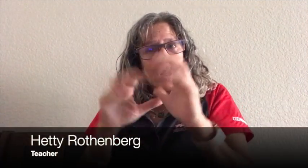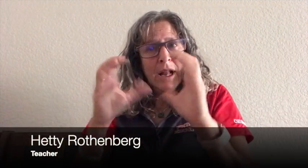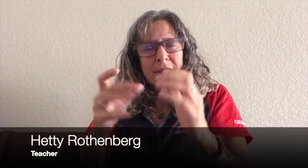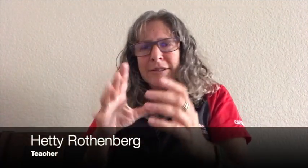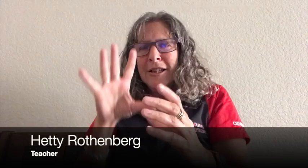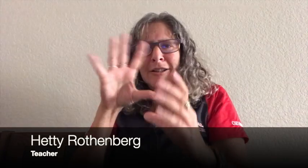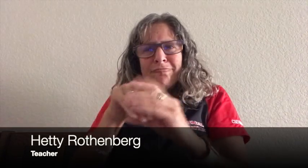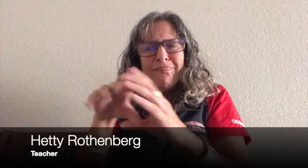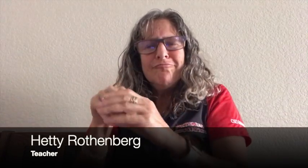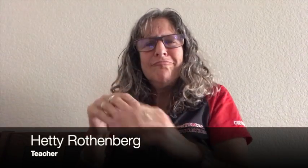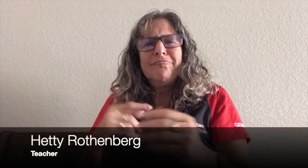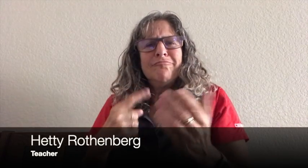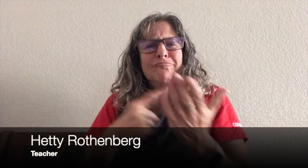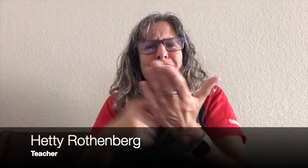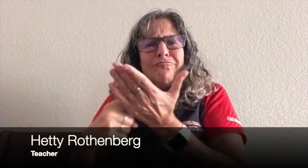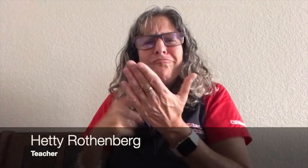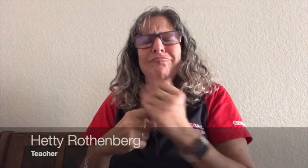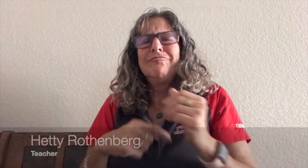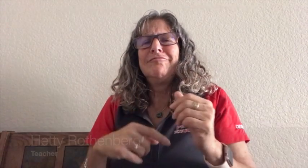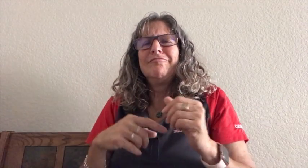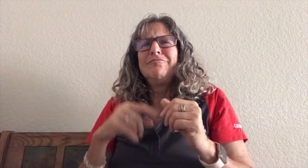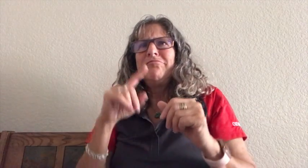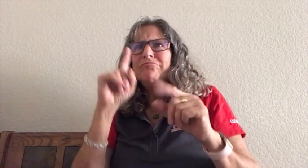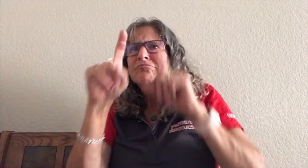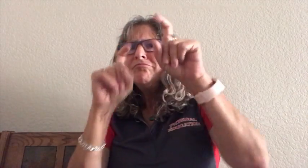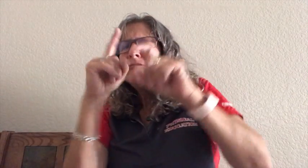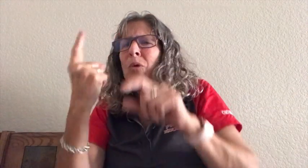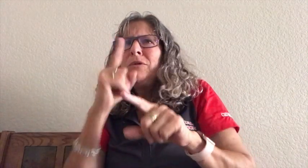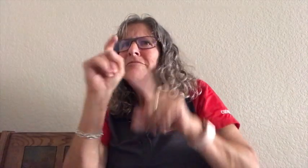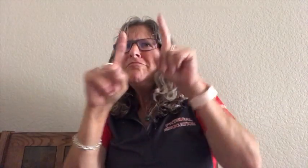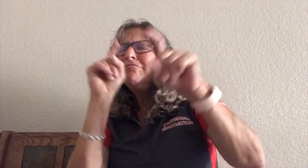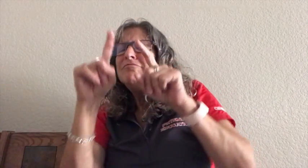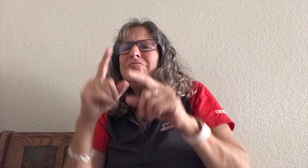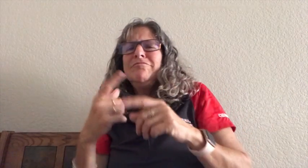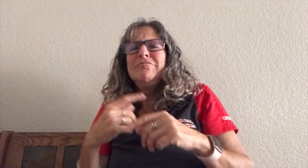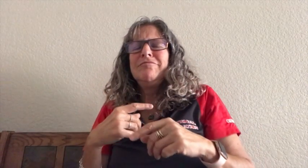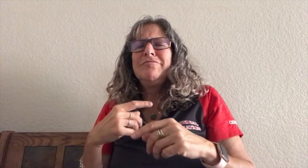Is actively engaged in every class asking appropriate